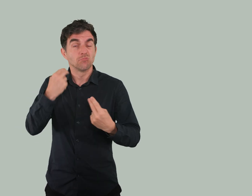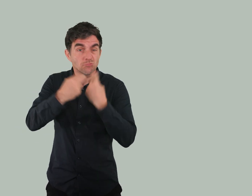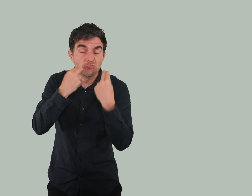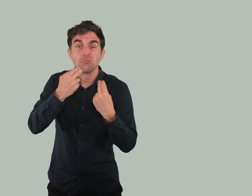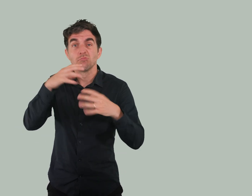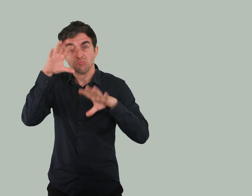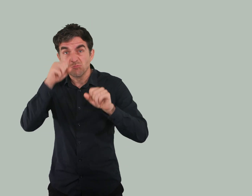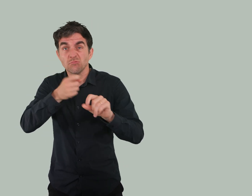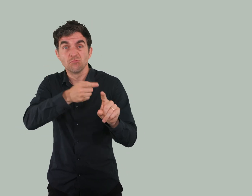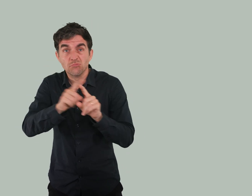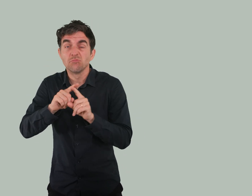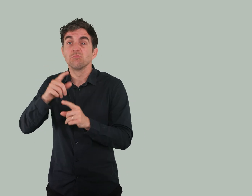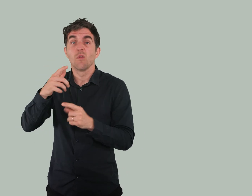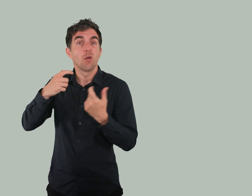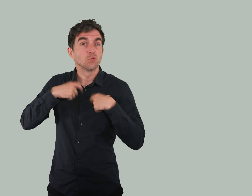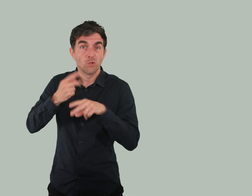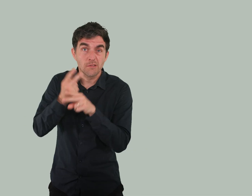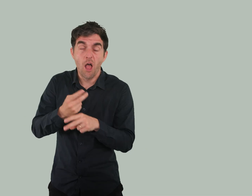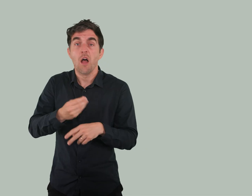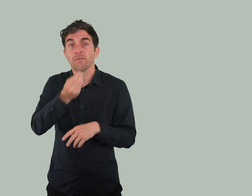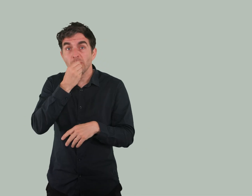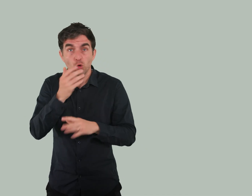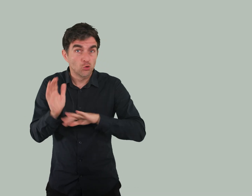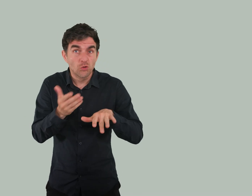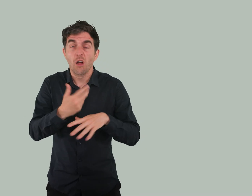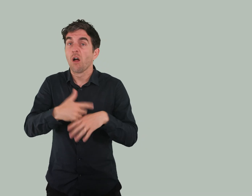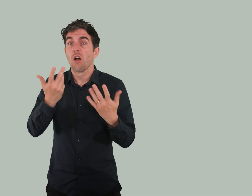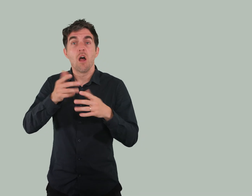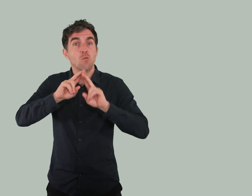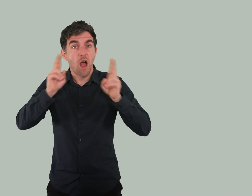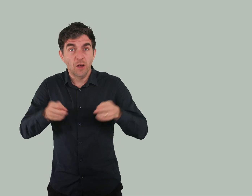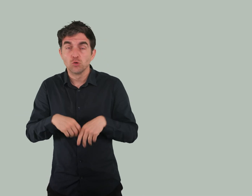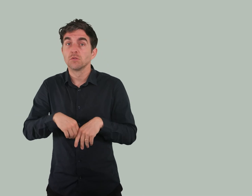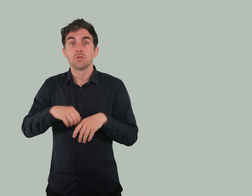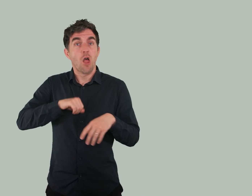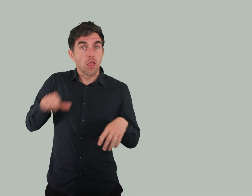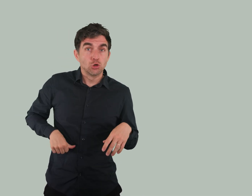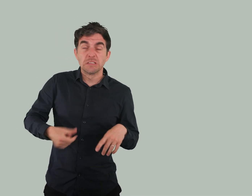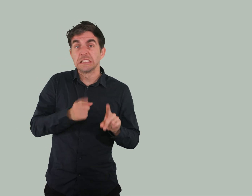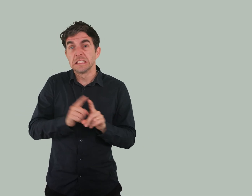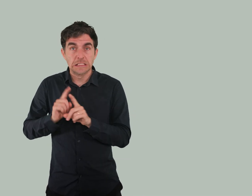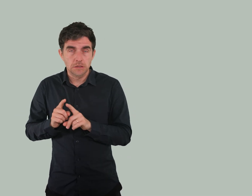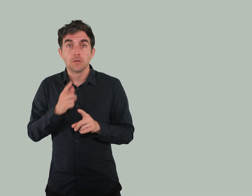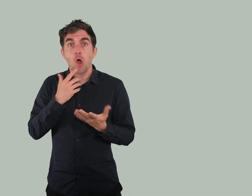hospitality, social care, food processing, warehousing, agriculture.